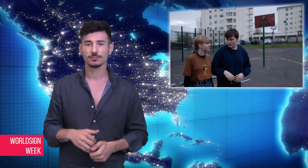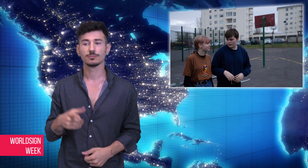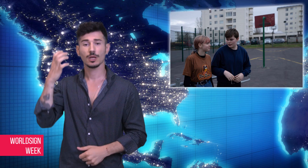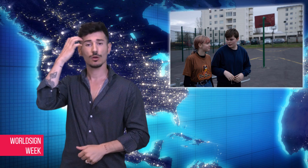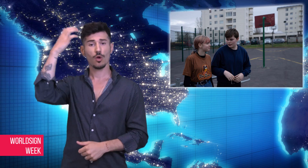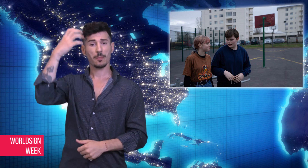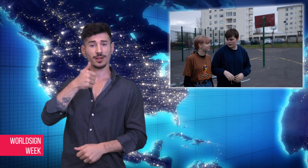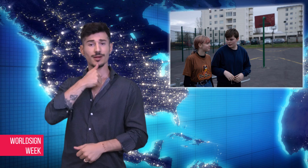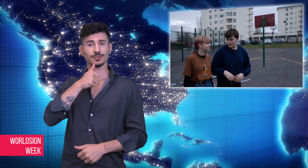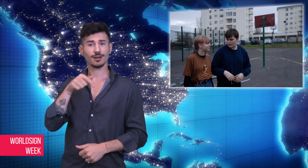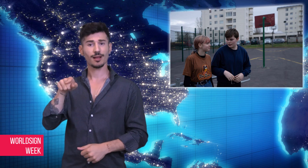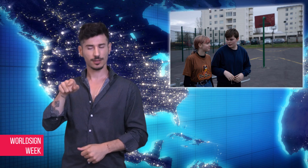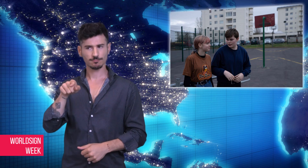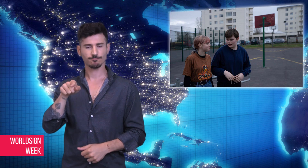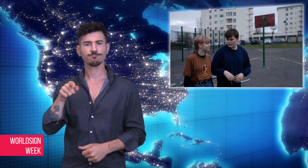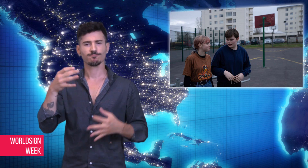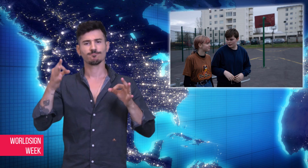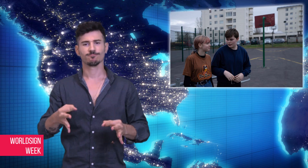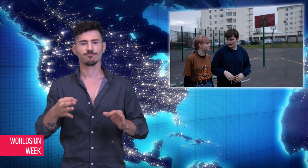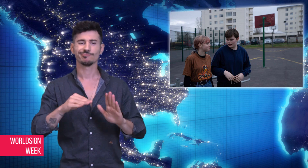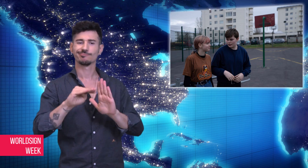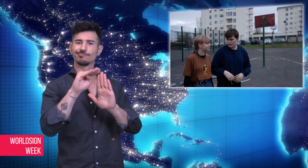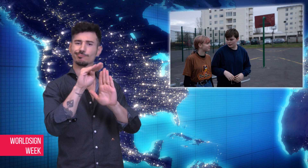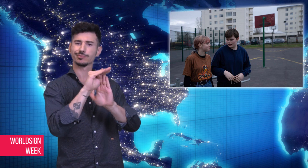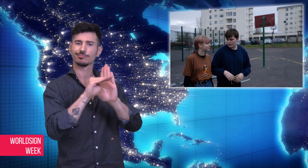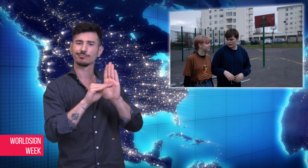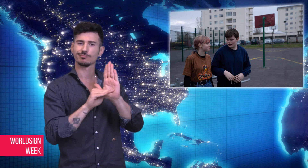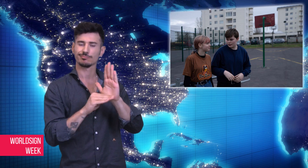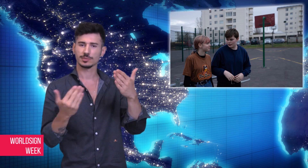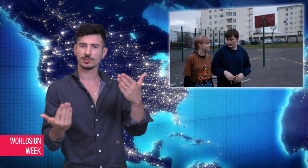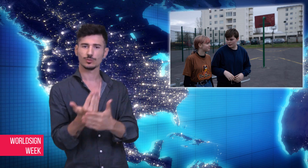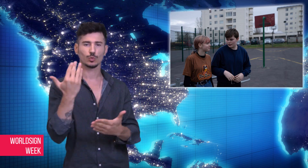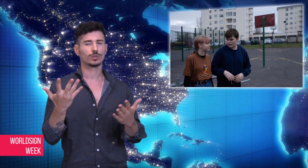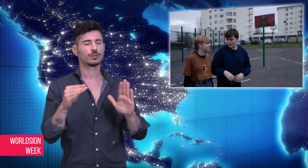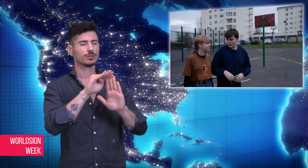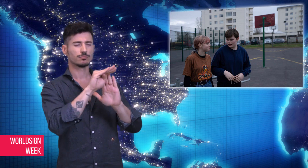healthy, positive, and active in society.